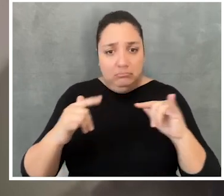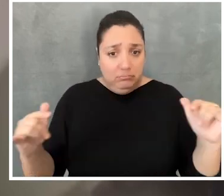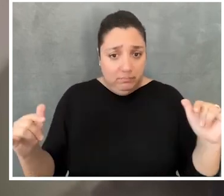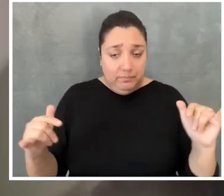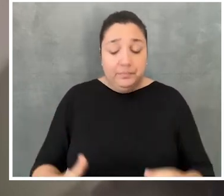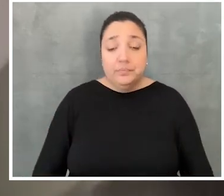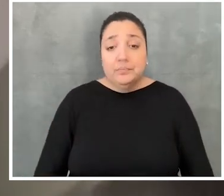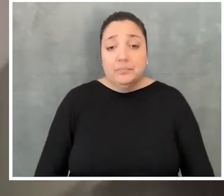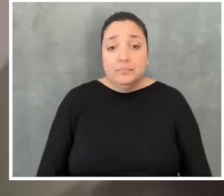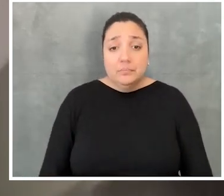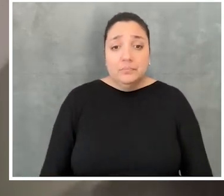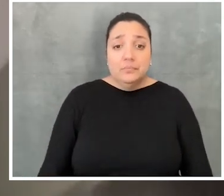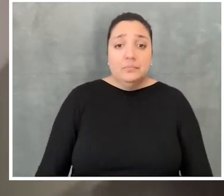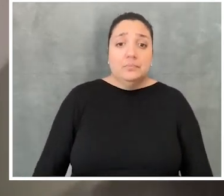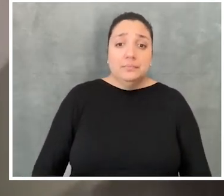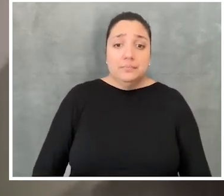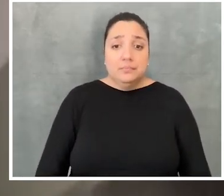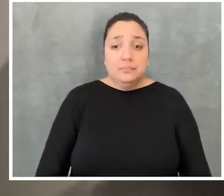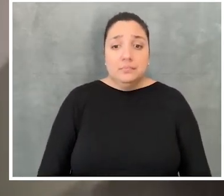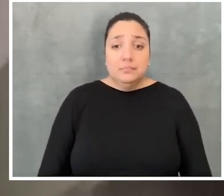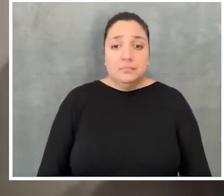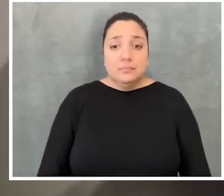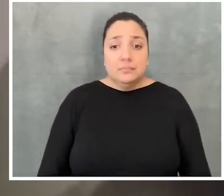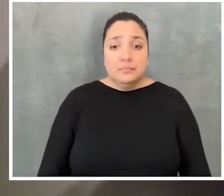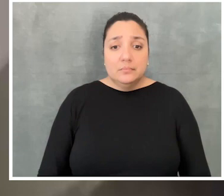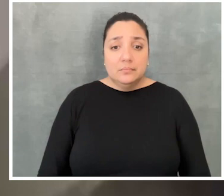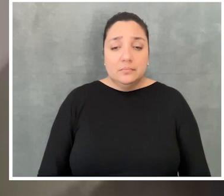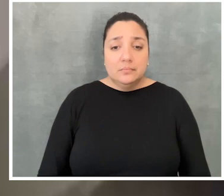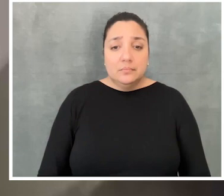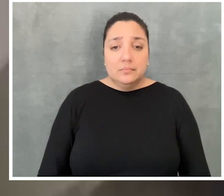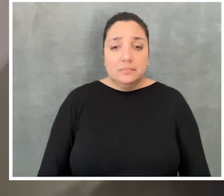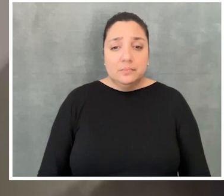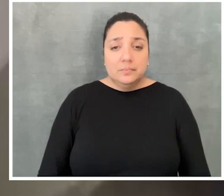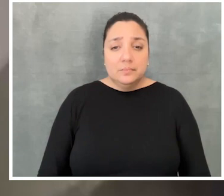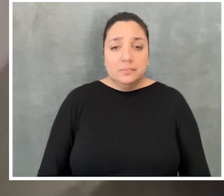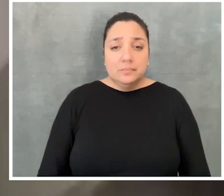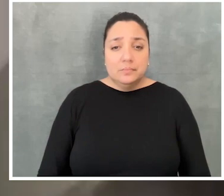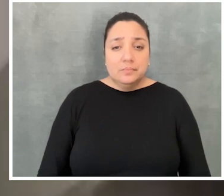So in the protocol, you know, was formed by